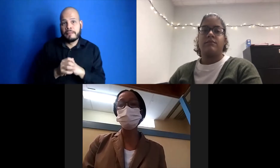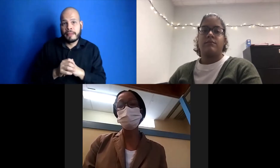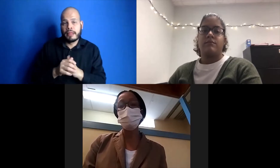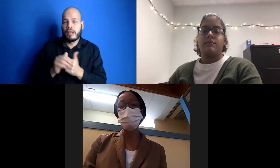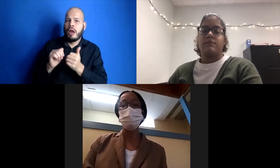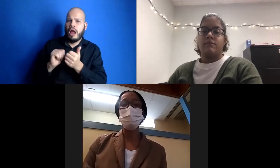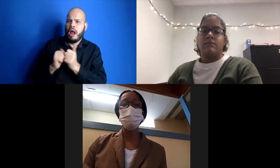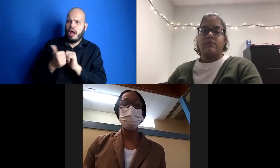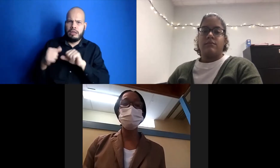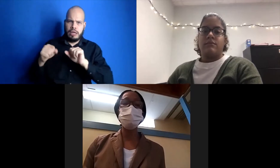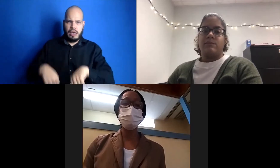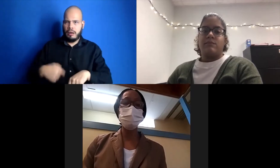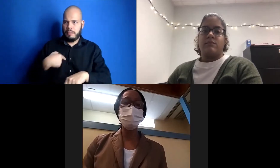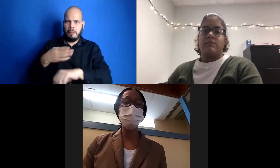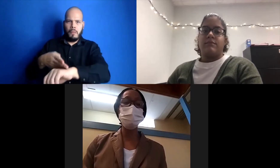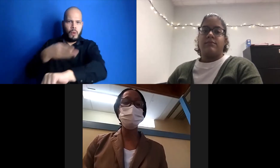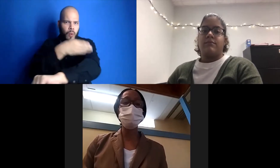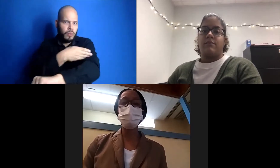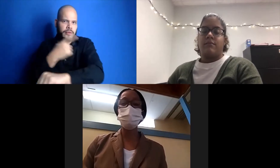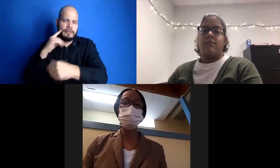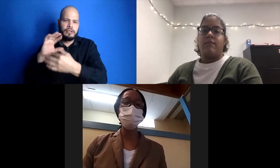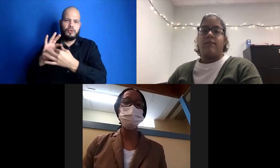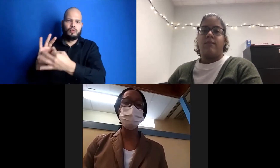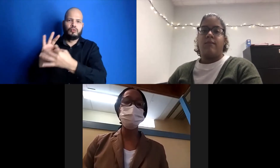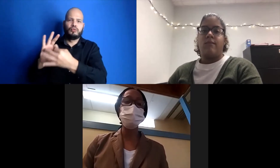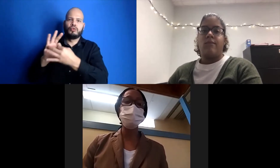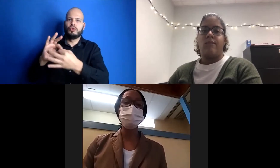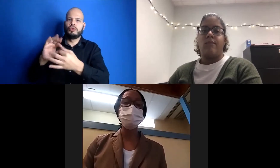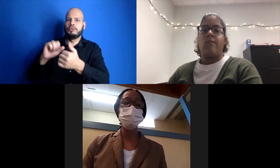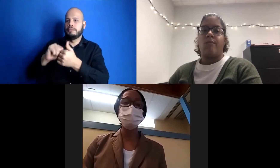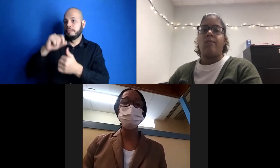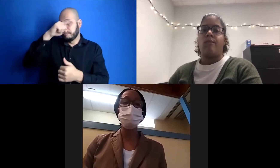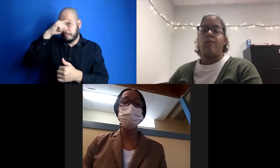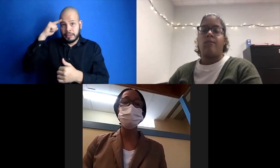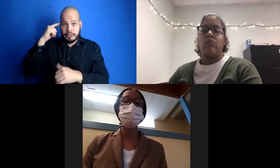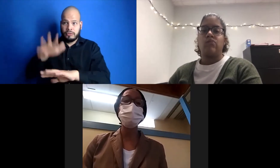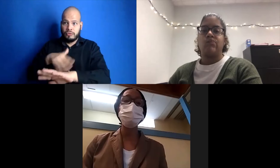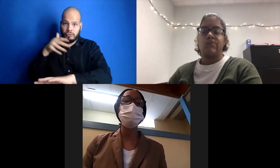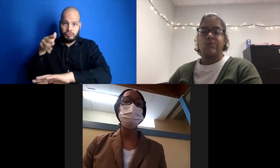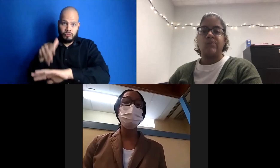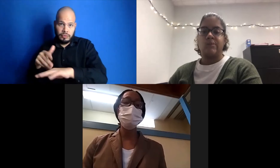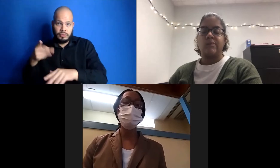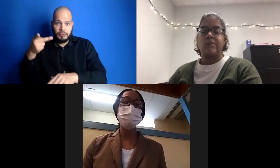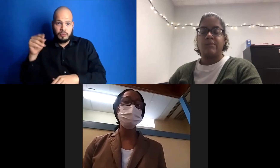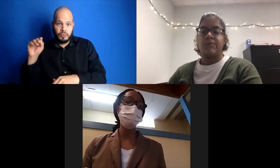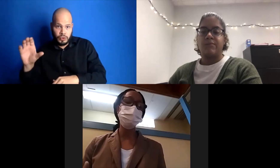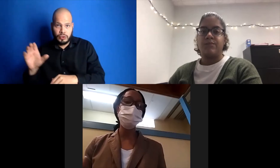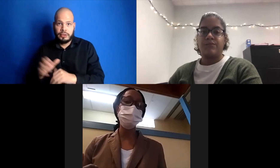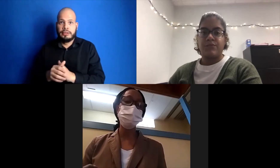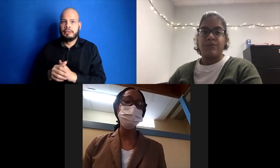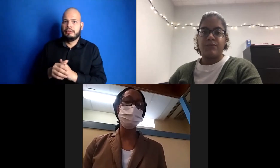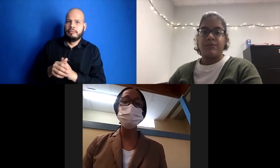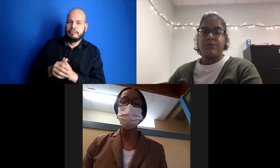with the black indigenous people of color deaf and hard of hearing in terms of communication